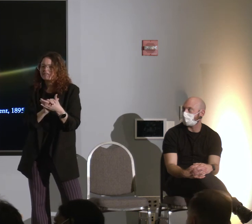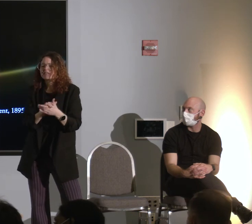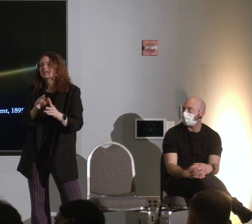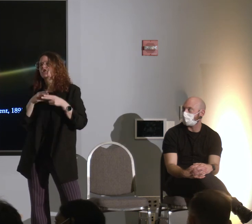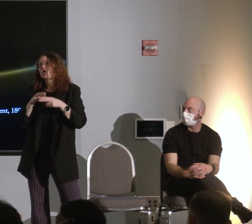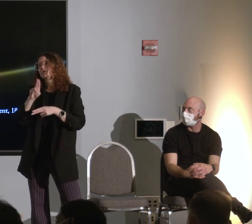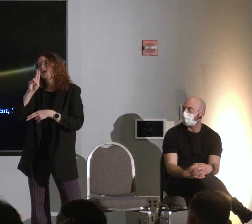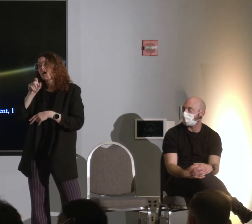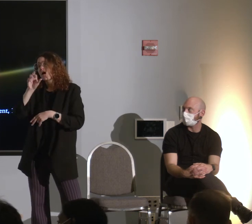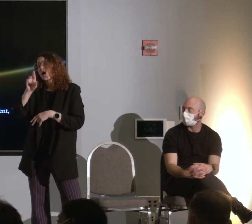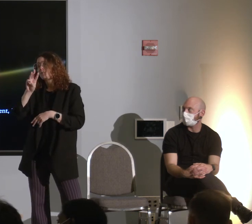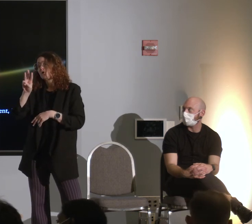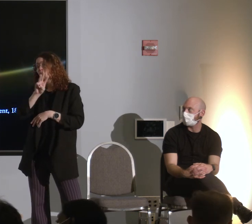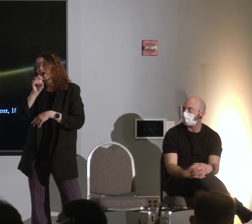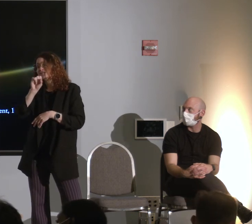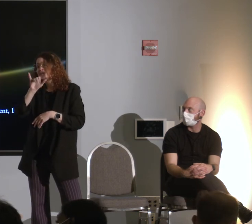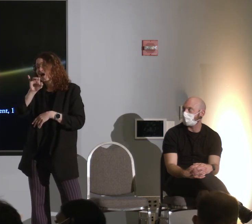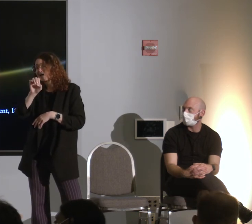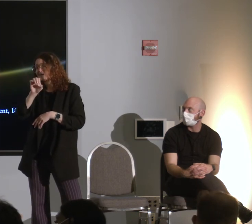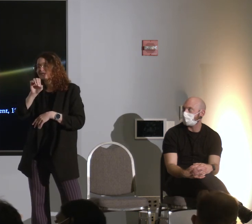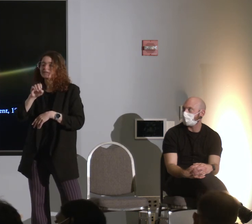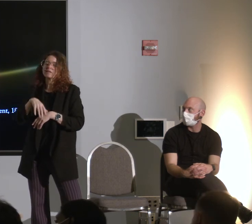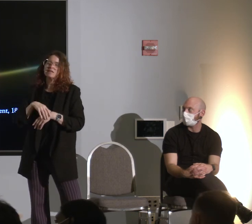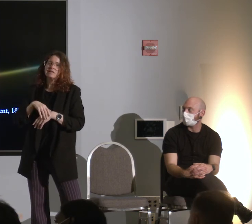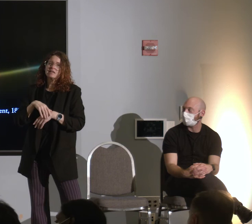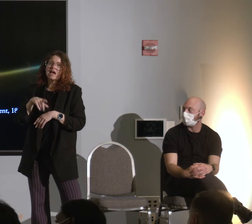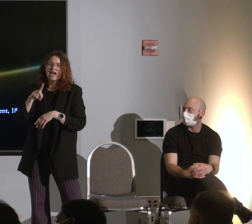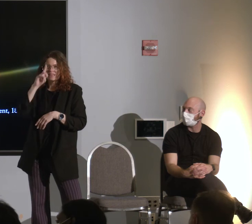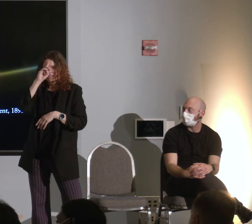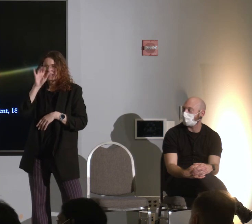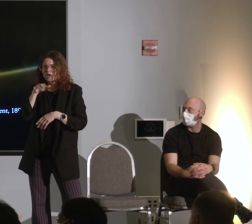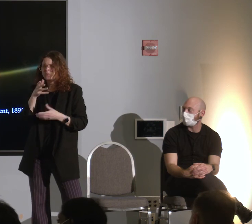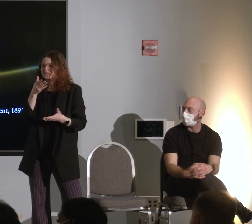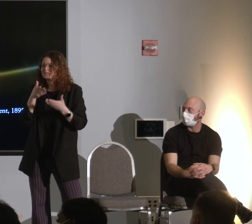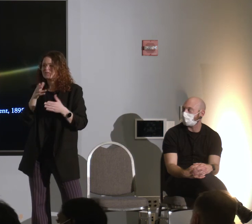and the low 80's, the high 70's of Manhattan, I think that constituted probably two or 3% of